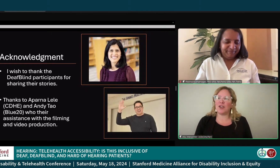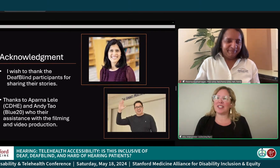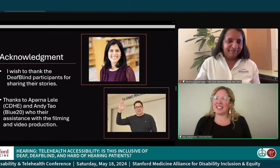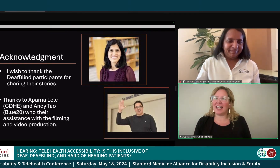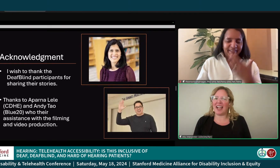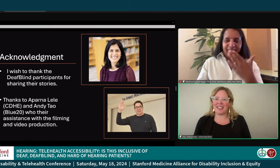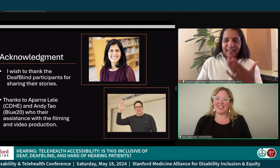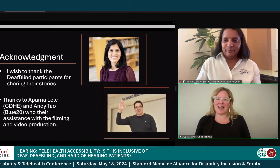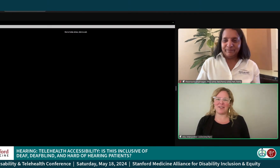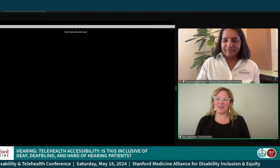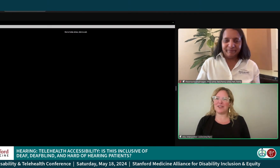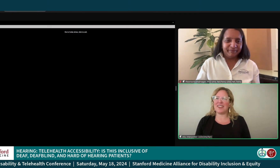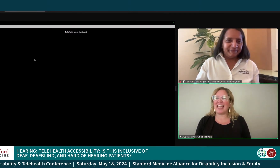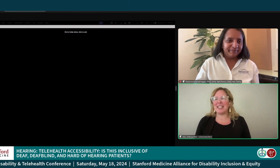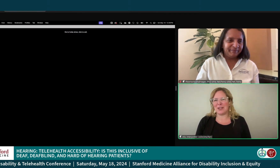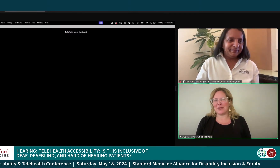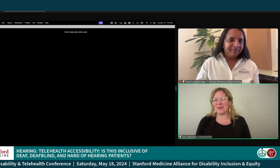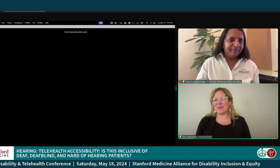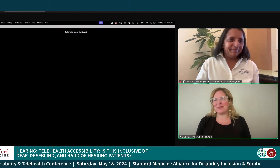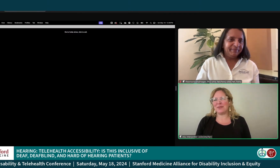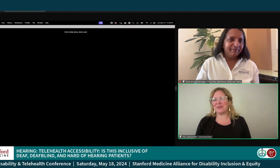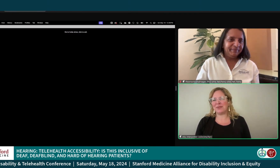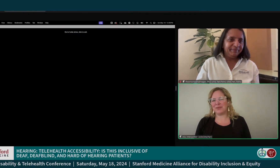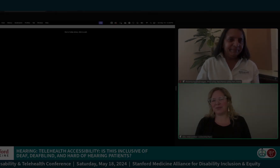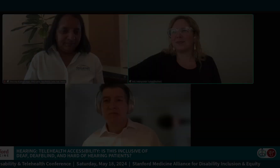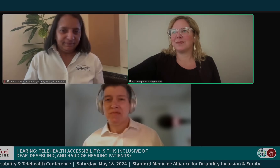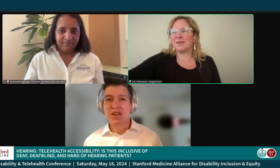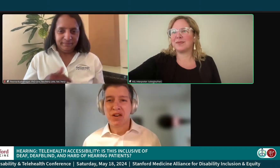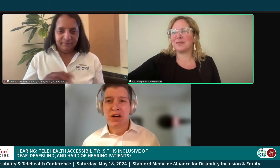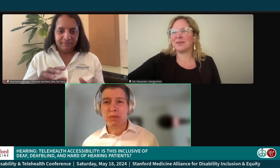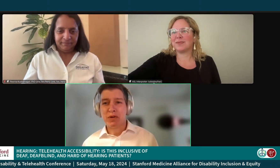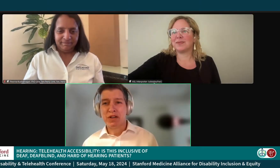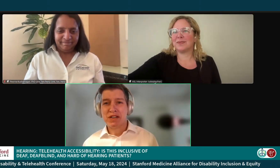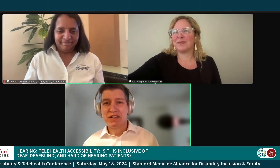you can see as Deaf, thank you. >> Peter Poullos: Hi Poorna,